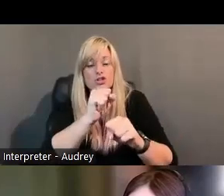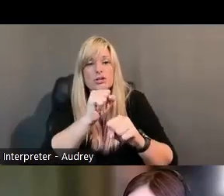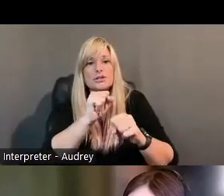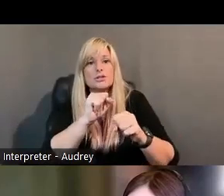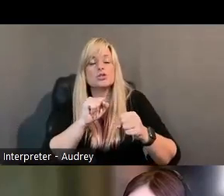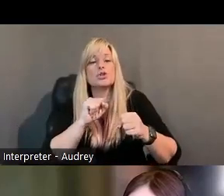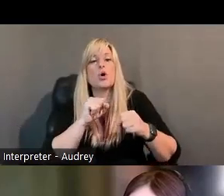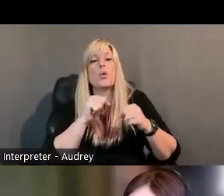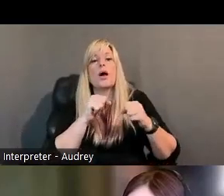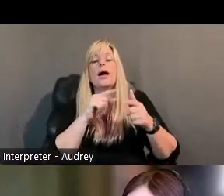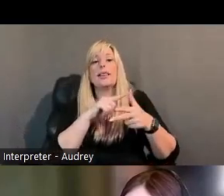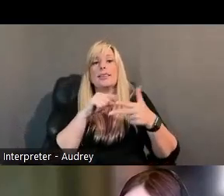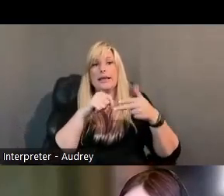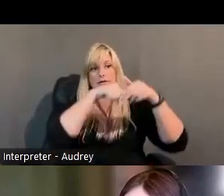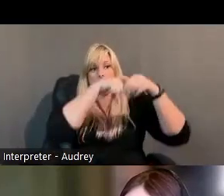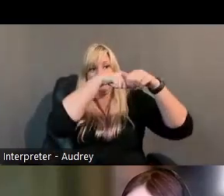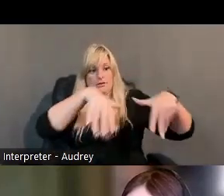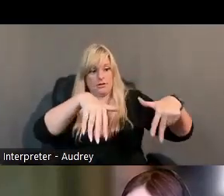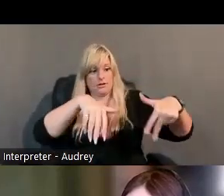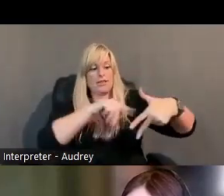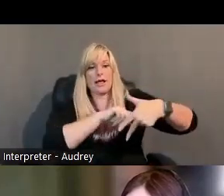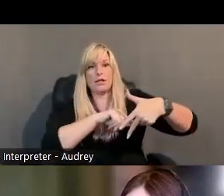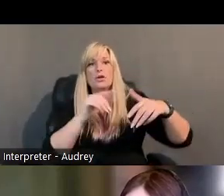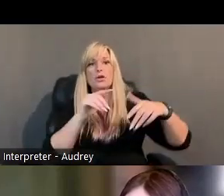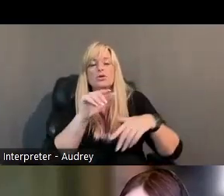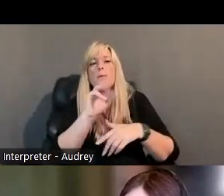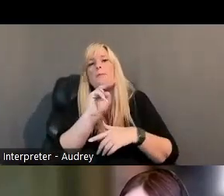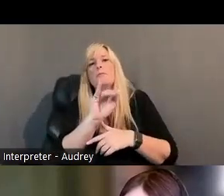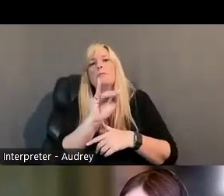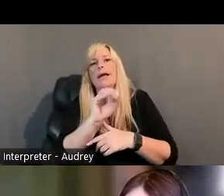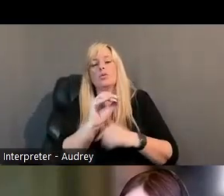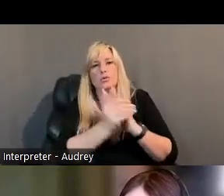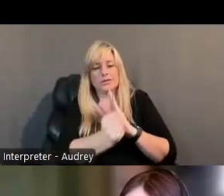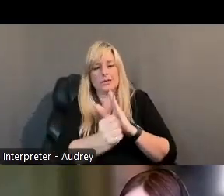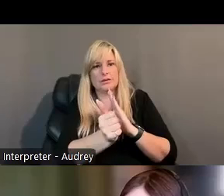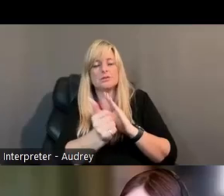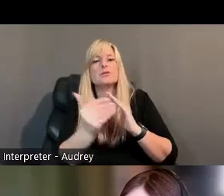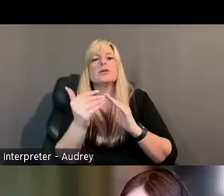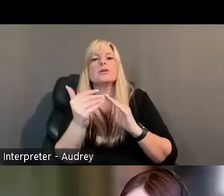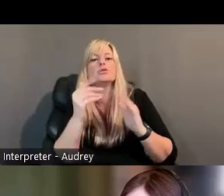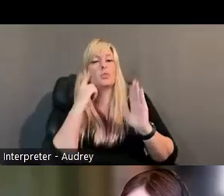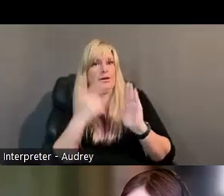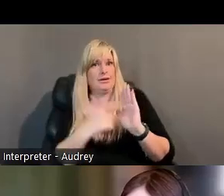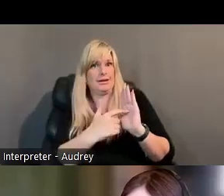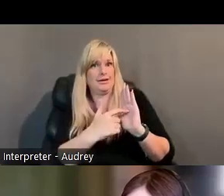micro skills in that under that skill would be identify emotional dysregulation triggers,